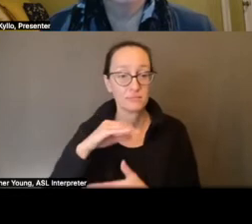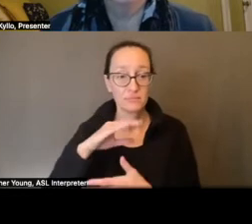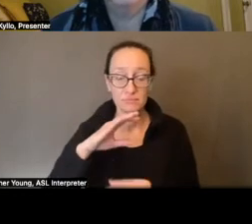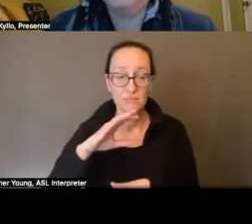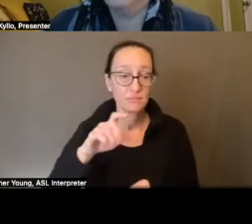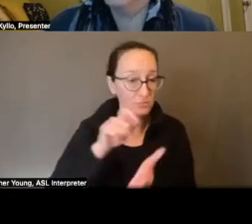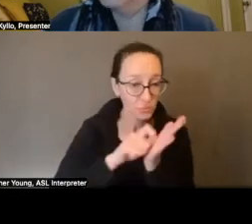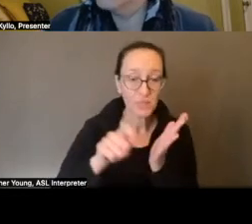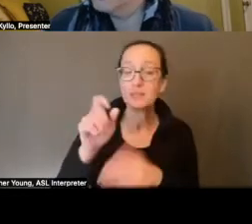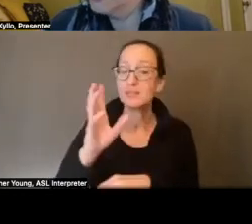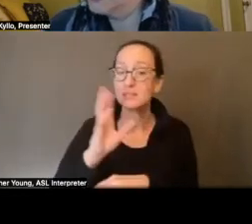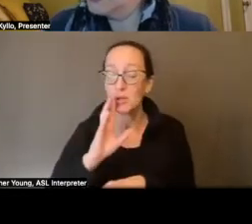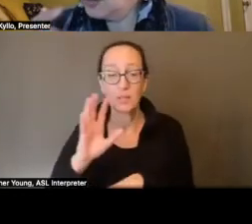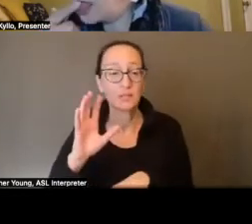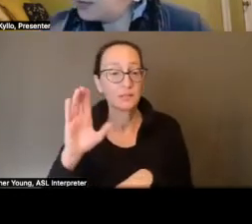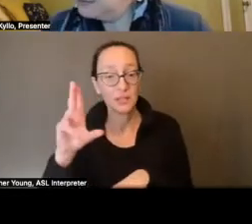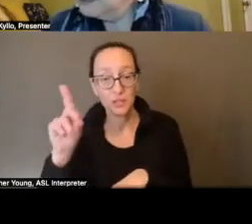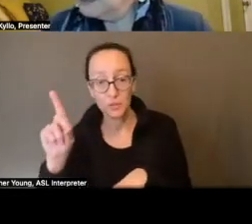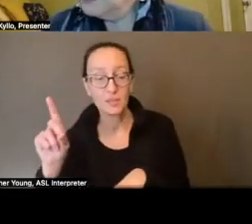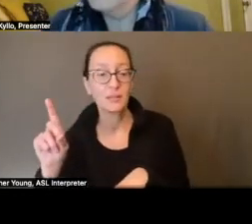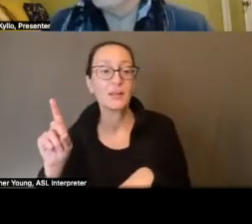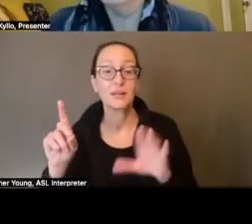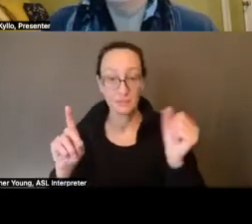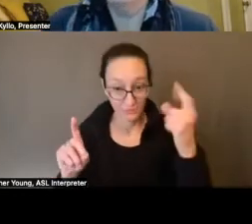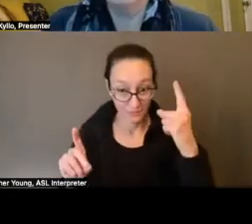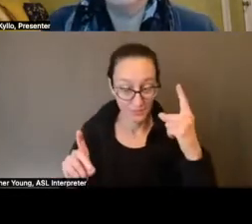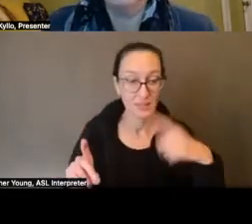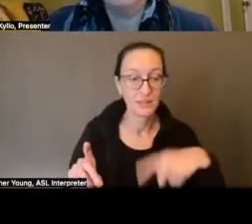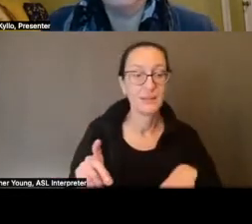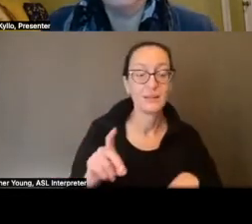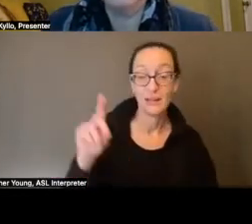However, ASL, BSL only have the signed version.